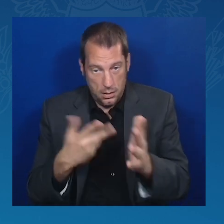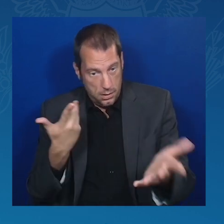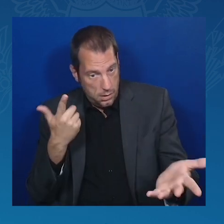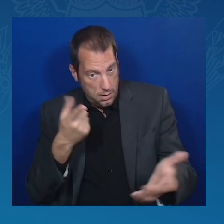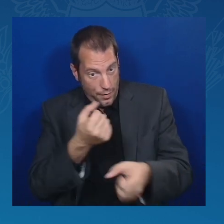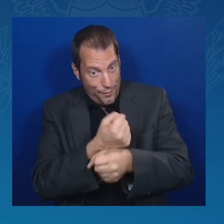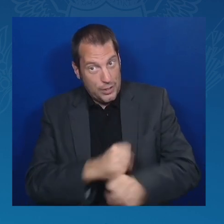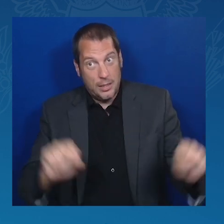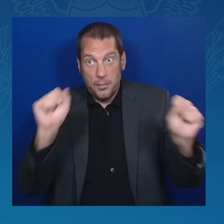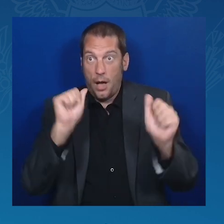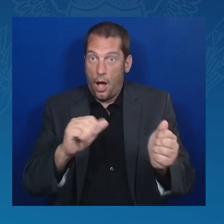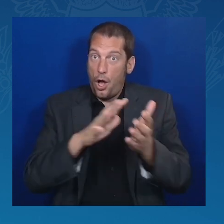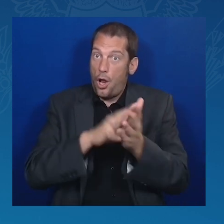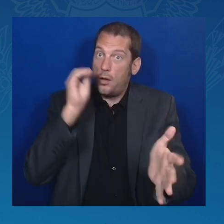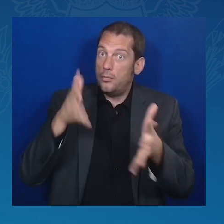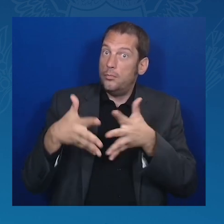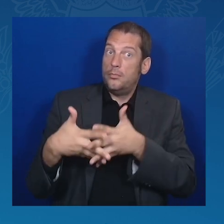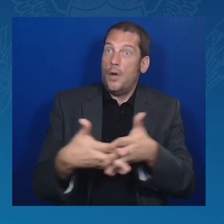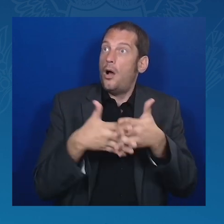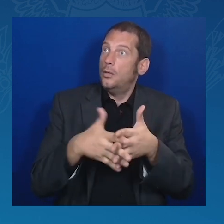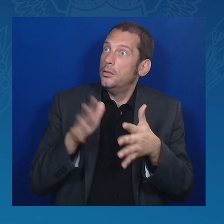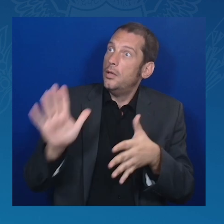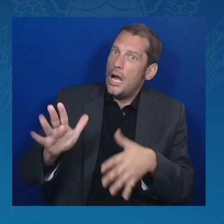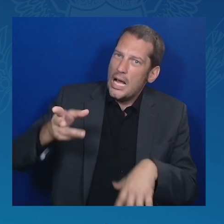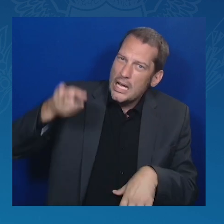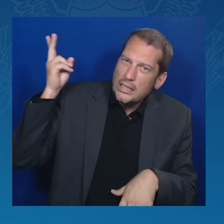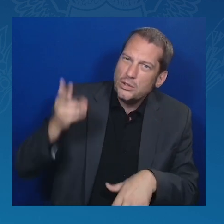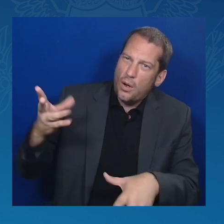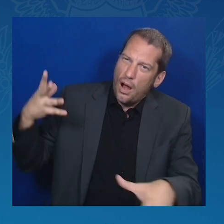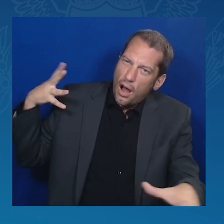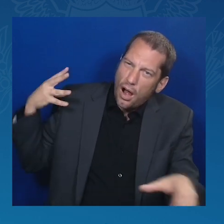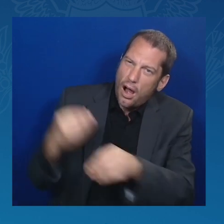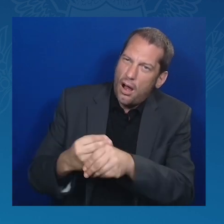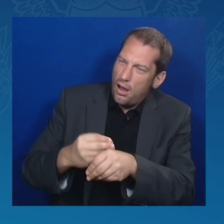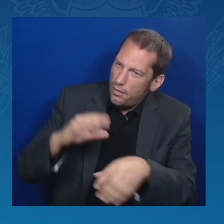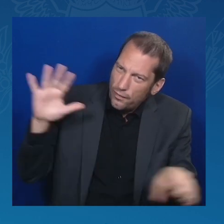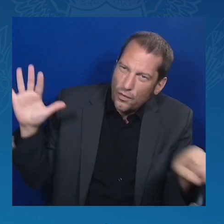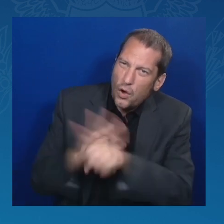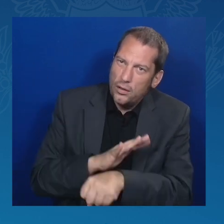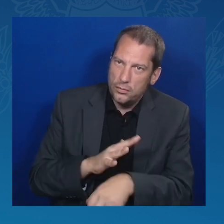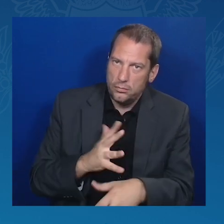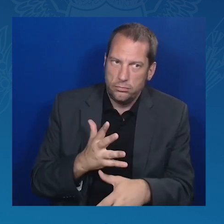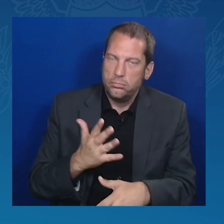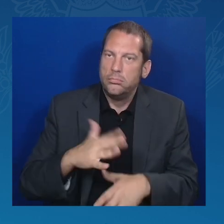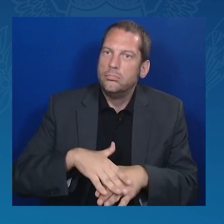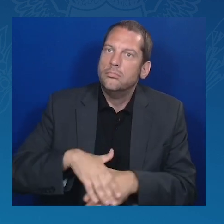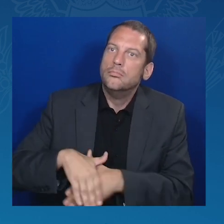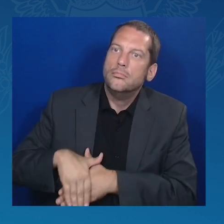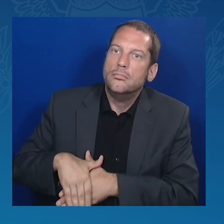and in that way, reinforce our commitment to coalition building and remind ourselves,